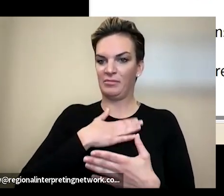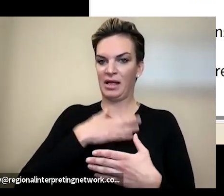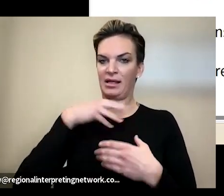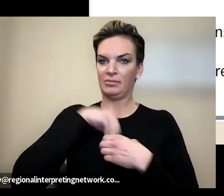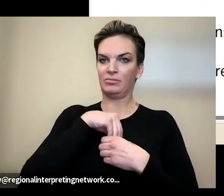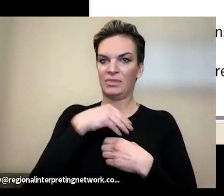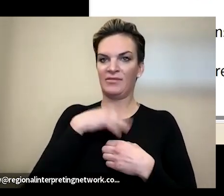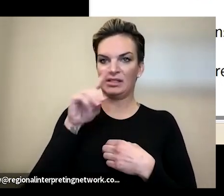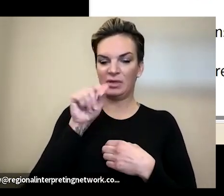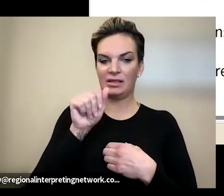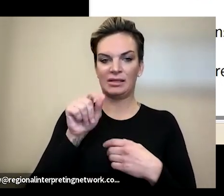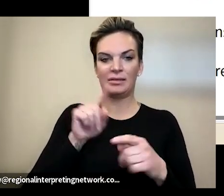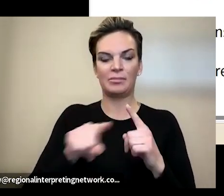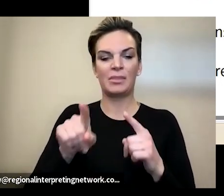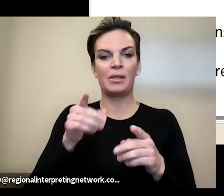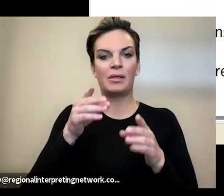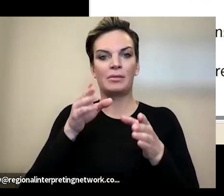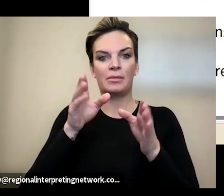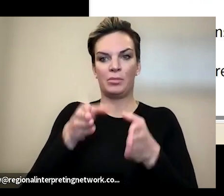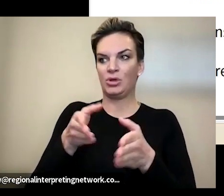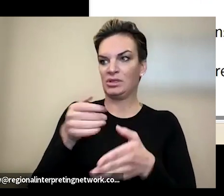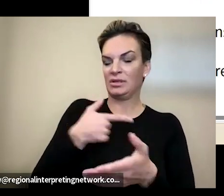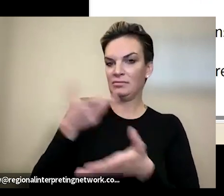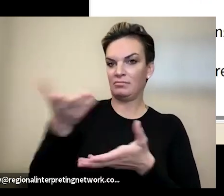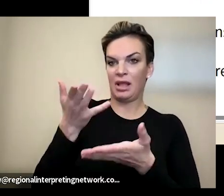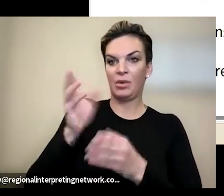but what about the person I'm talking to? Maybe they didn't have a stroke but maybe they have an